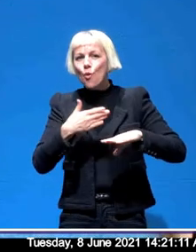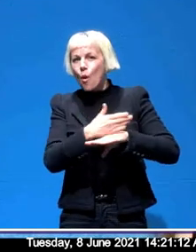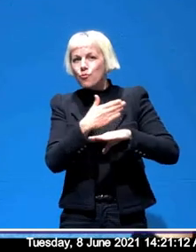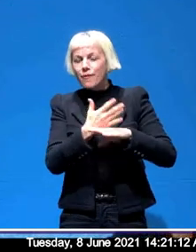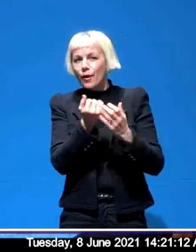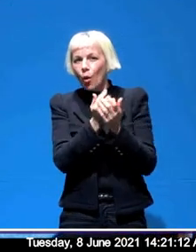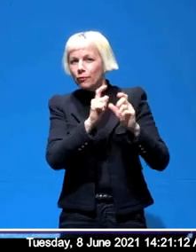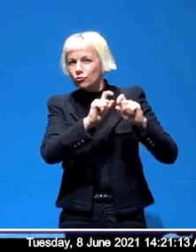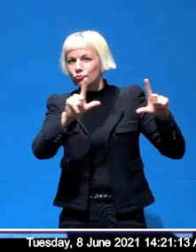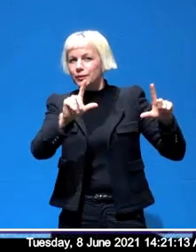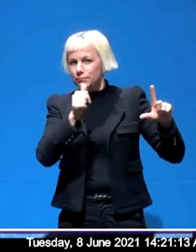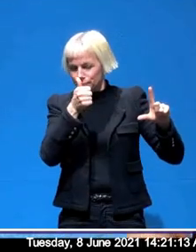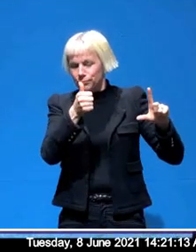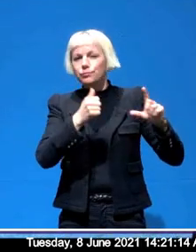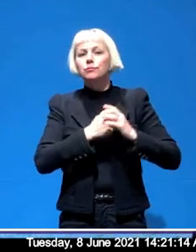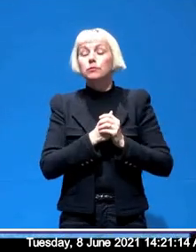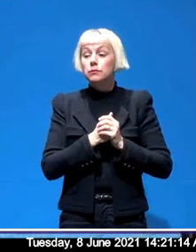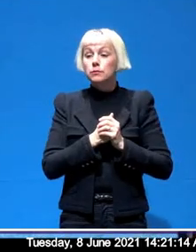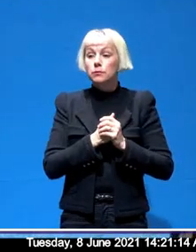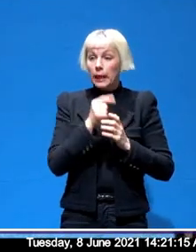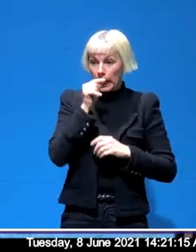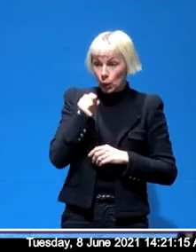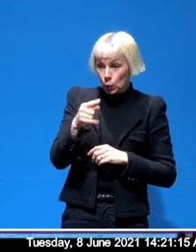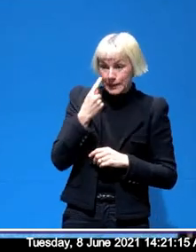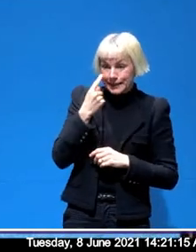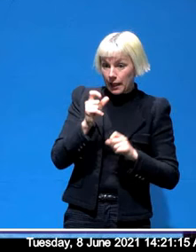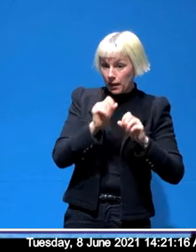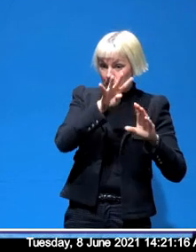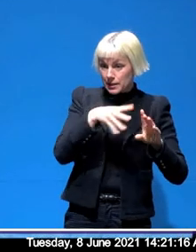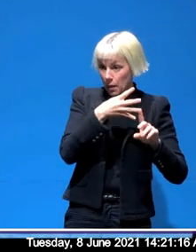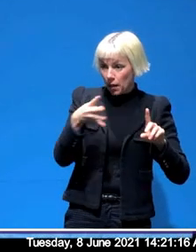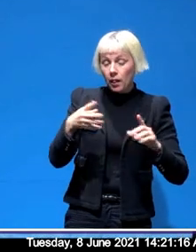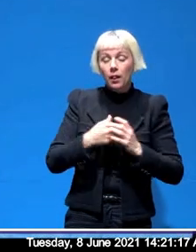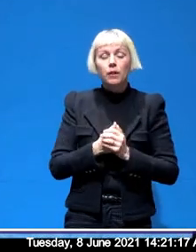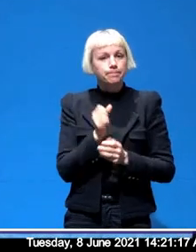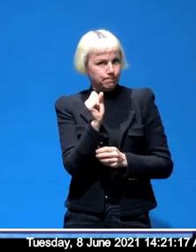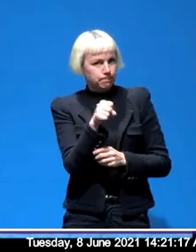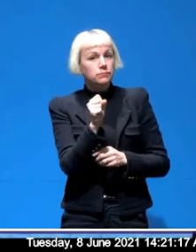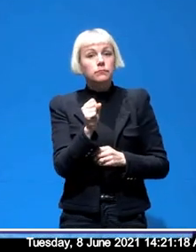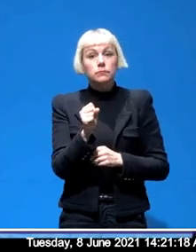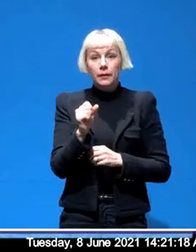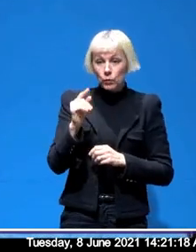Can you see that table reasonably clearly? Yes, I can. Have you seen this table before? Yes.